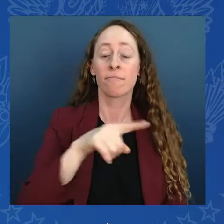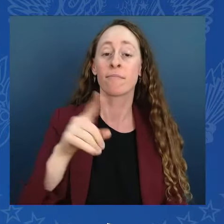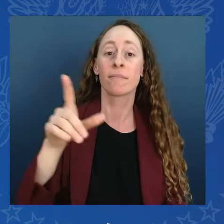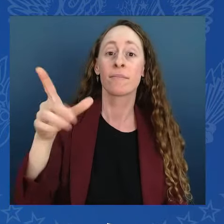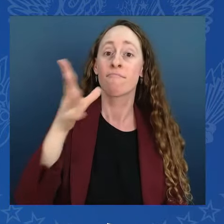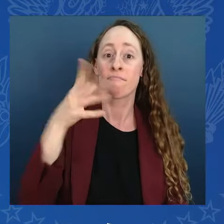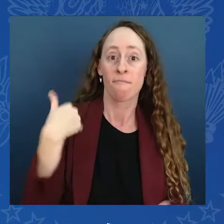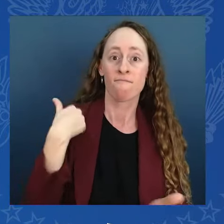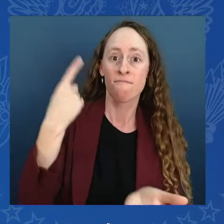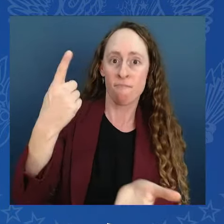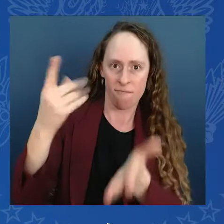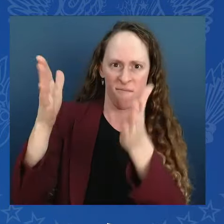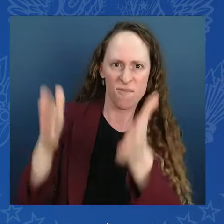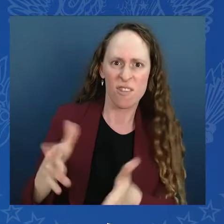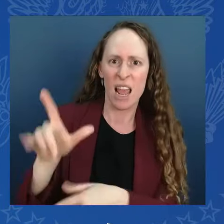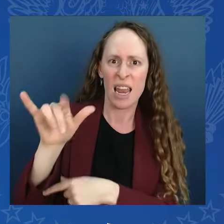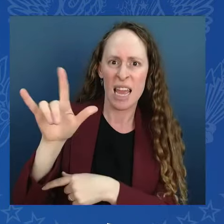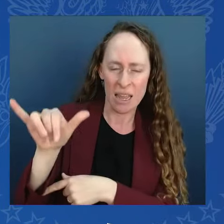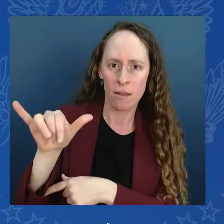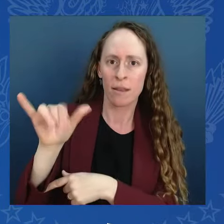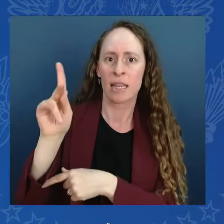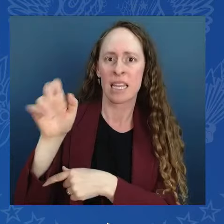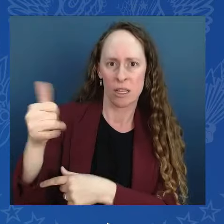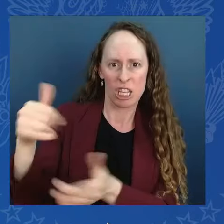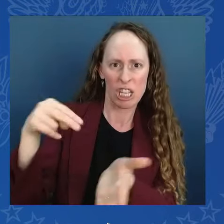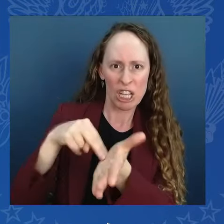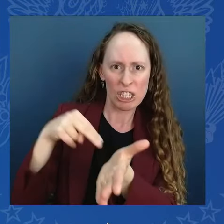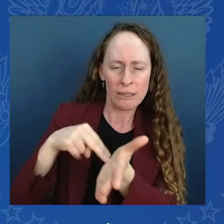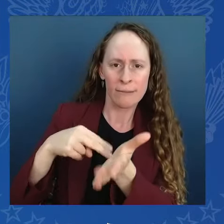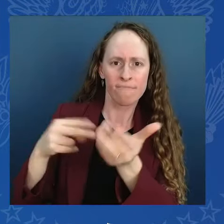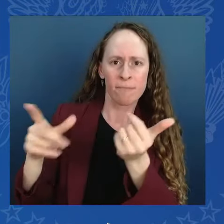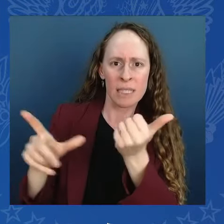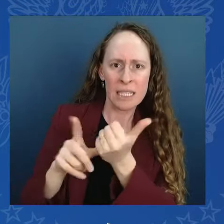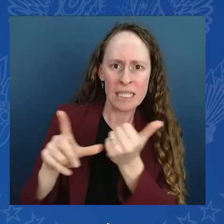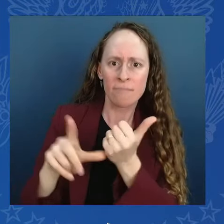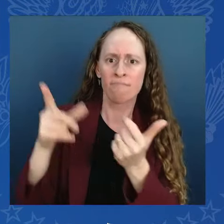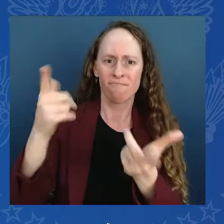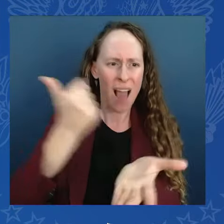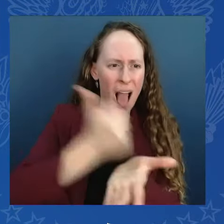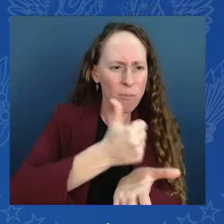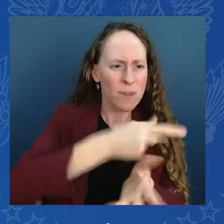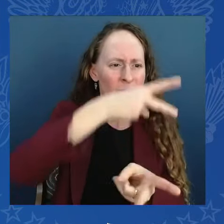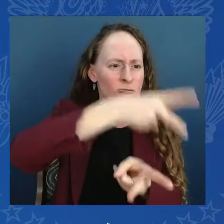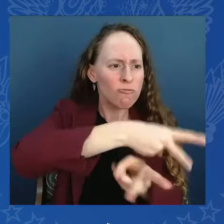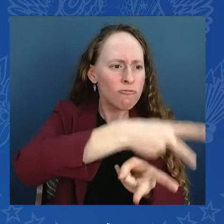She actually knows -- actually at work right now. But in her own home,